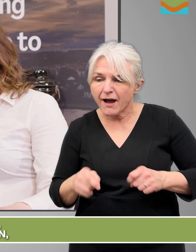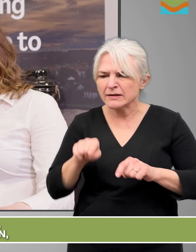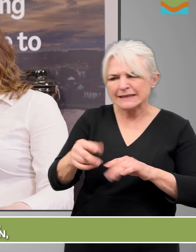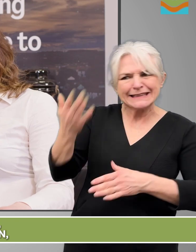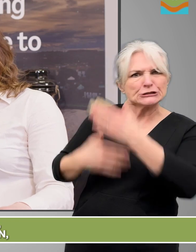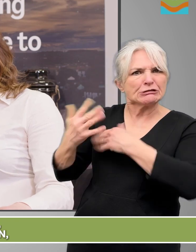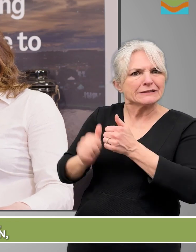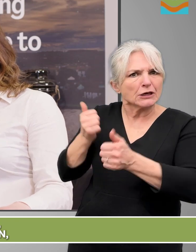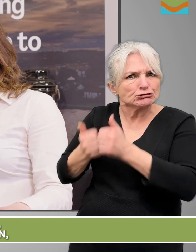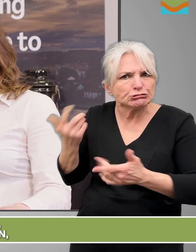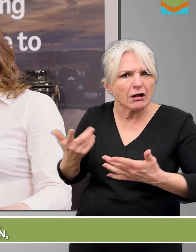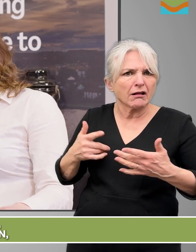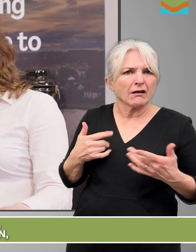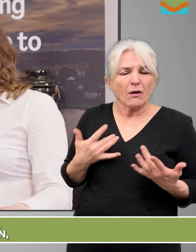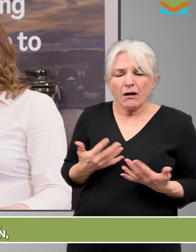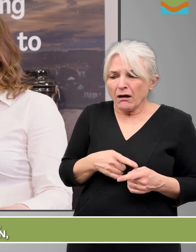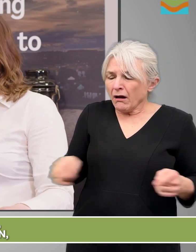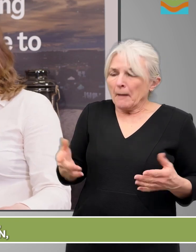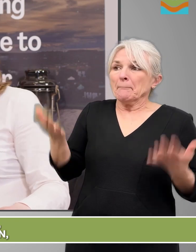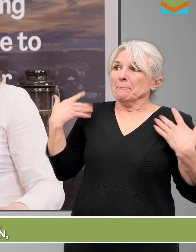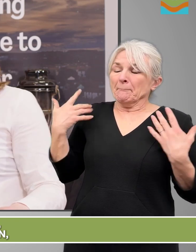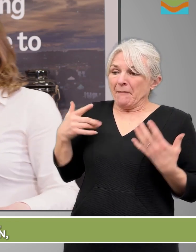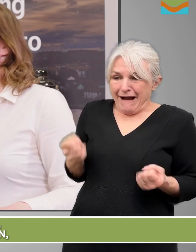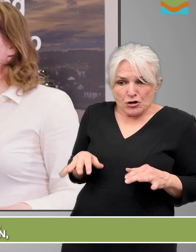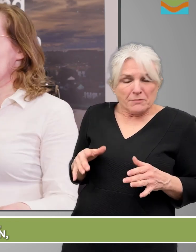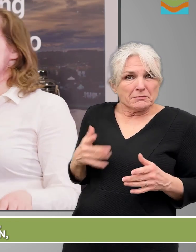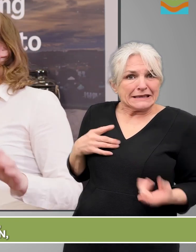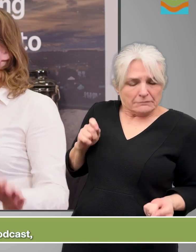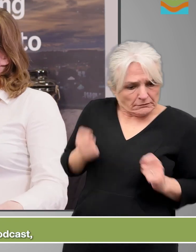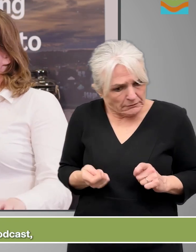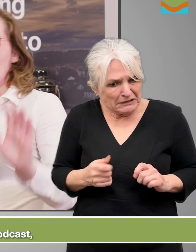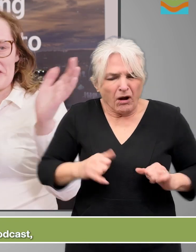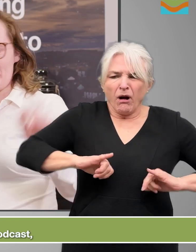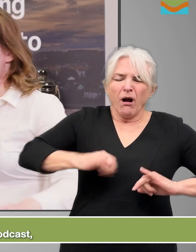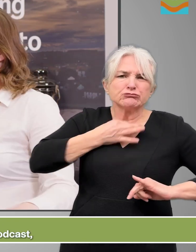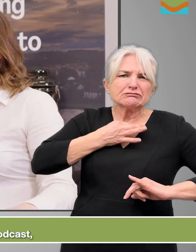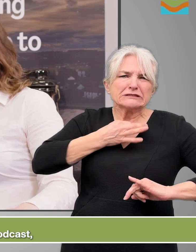But I think that's where, and I'm going to plug PGN, well I should we're the PGN podcast,